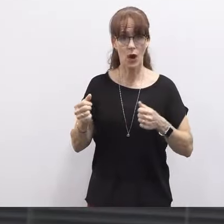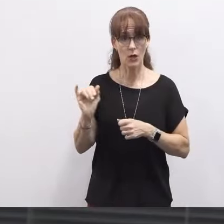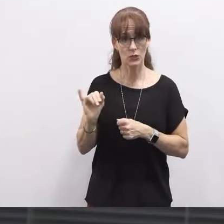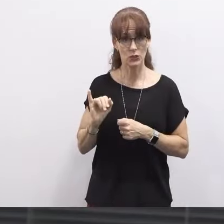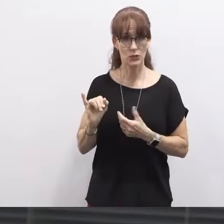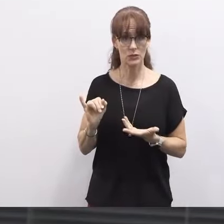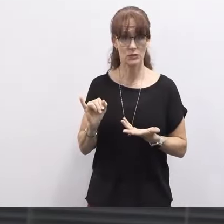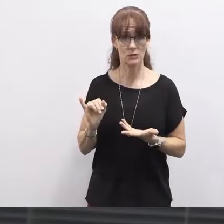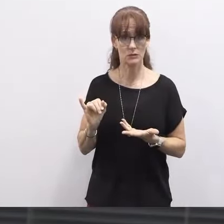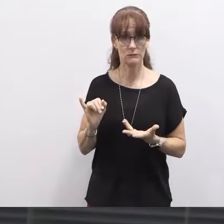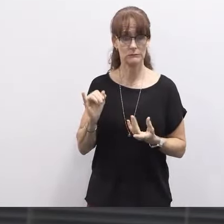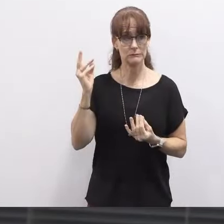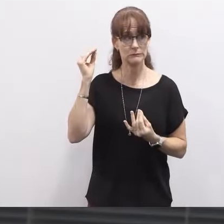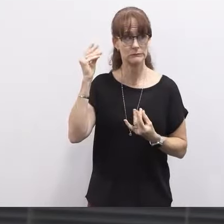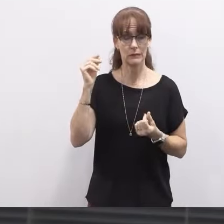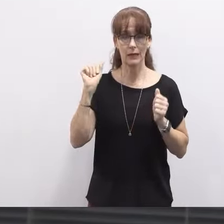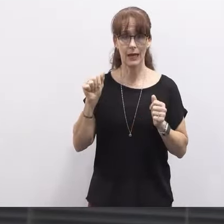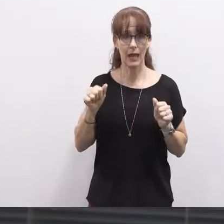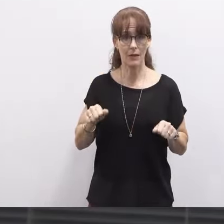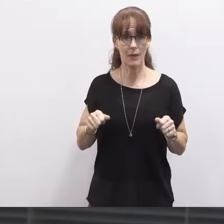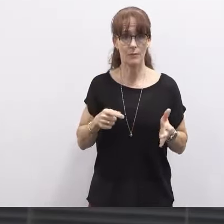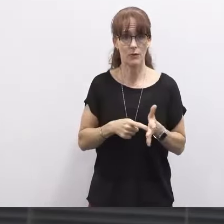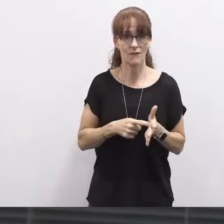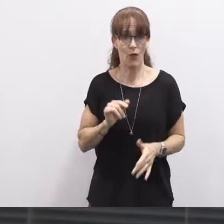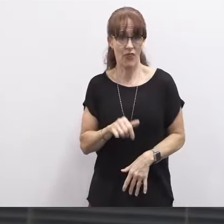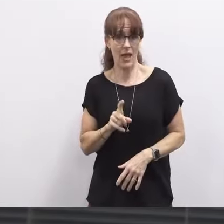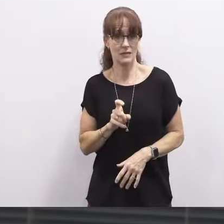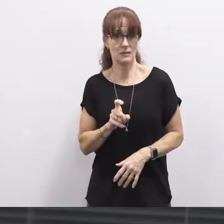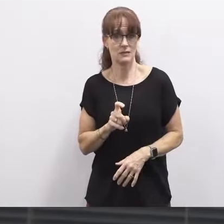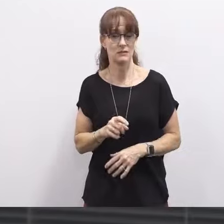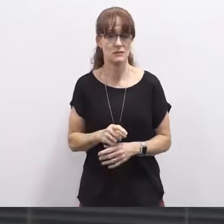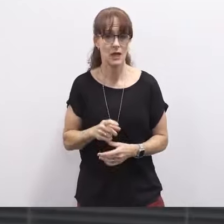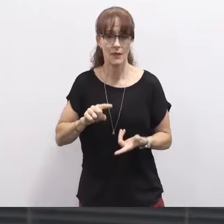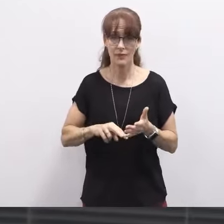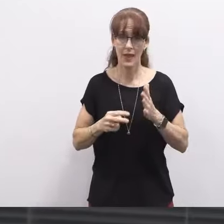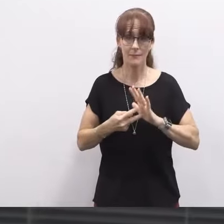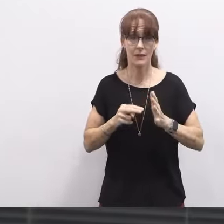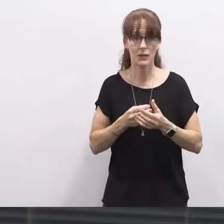I have no idea if I'm gonna even be able to afford that. And that means I would lose my car,